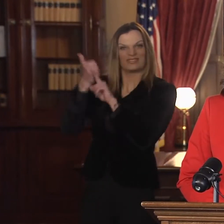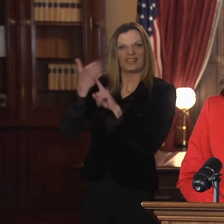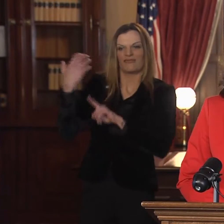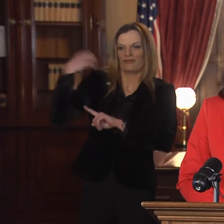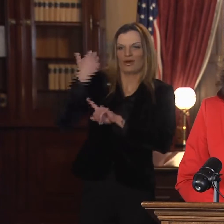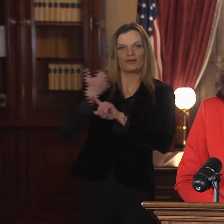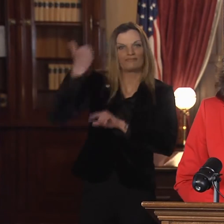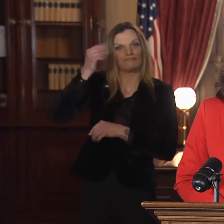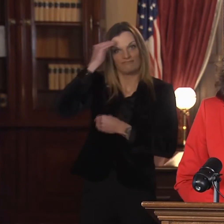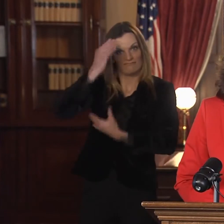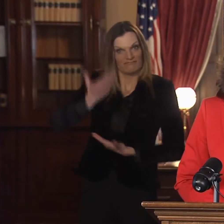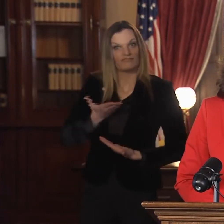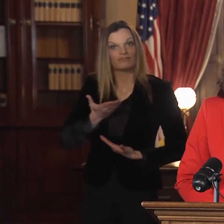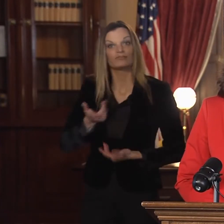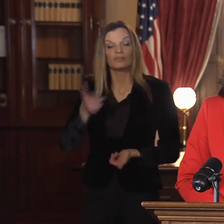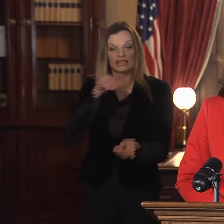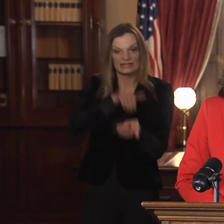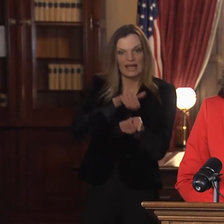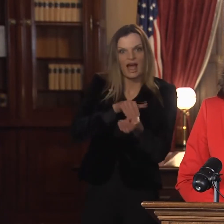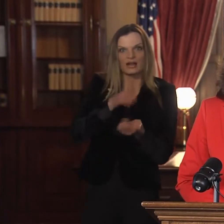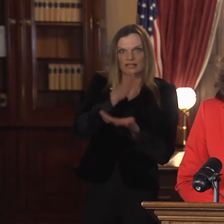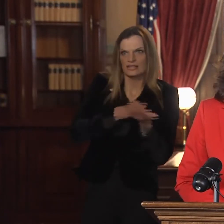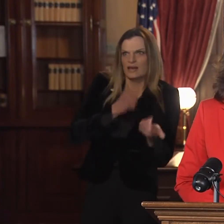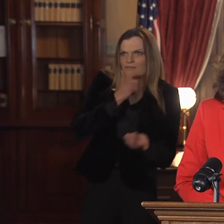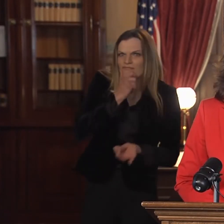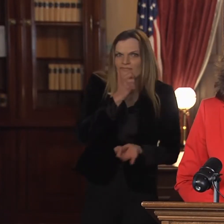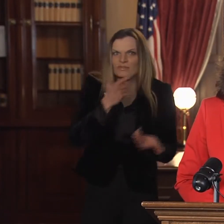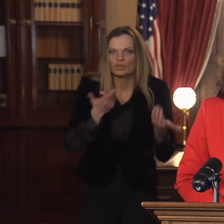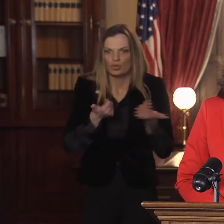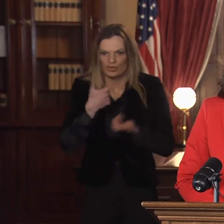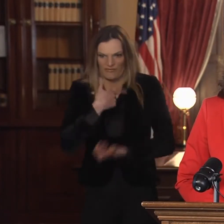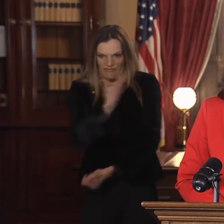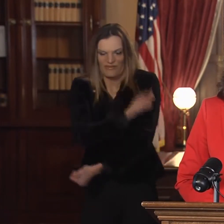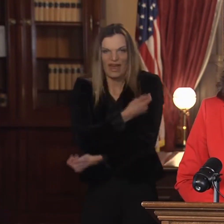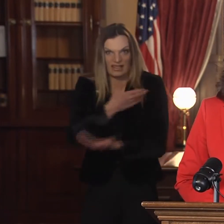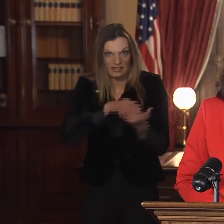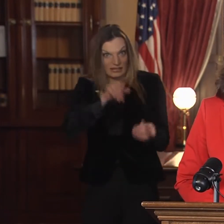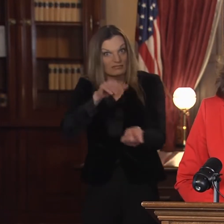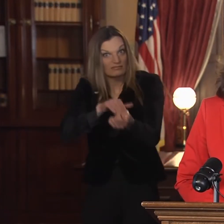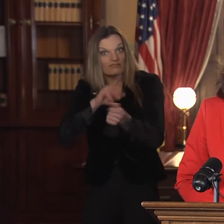VACCINE COMING ONLINE ALSO. IT WAS INTERESTING BECAUSE THE